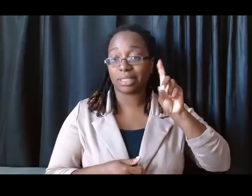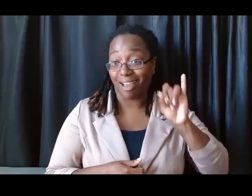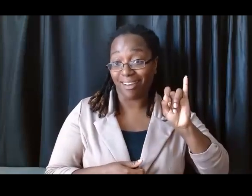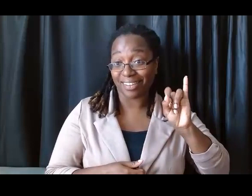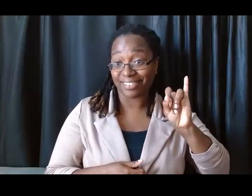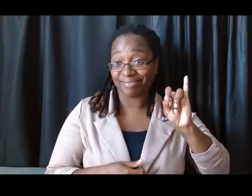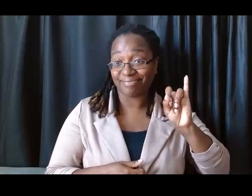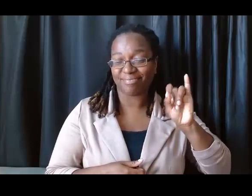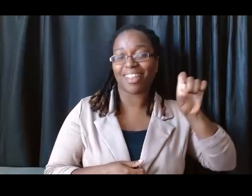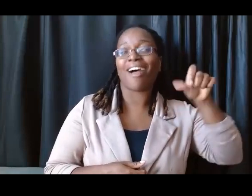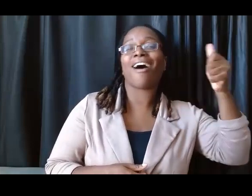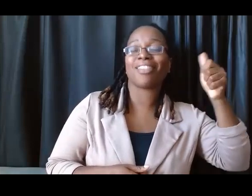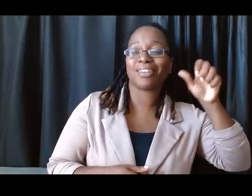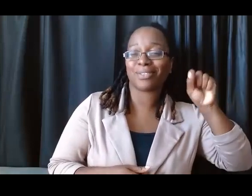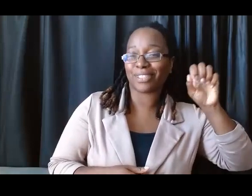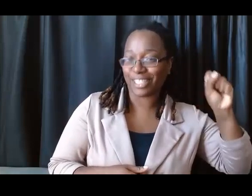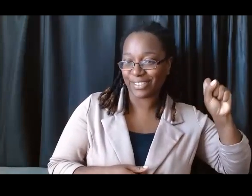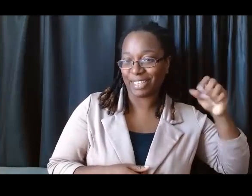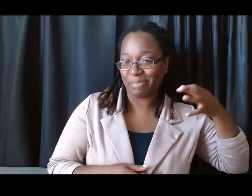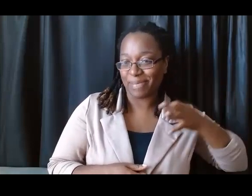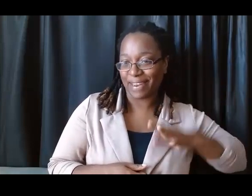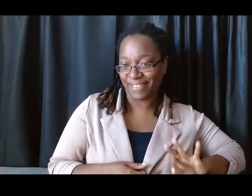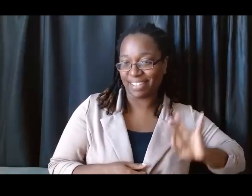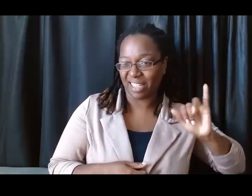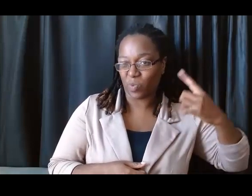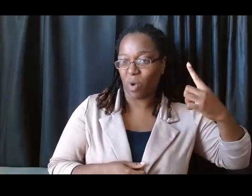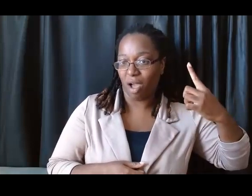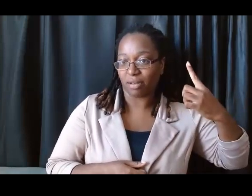That's an example of unearned income.